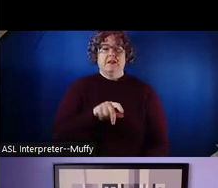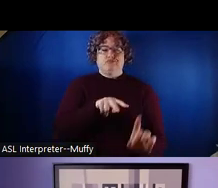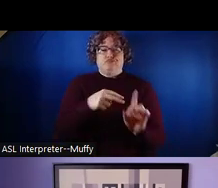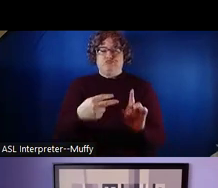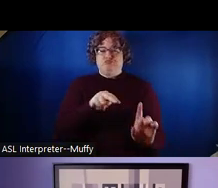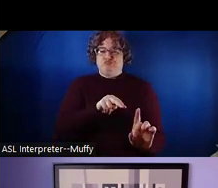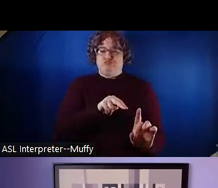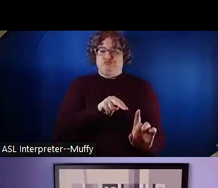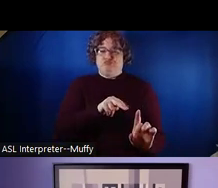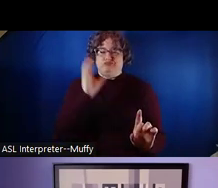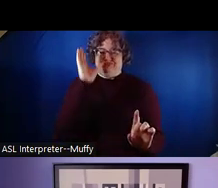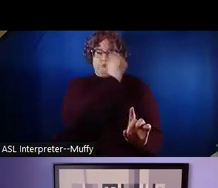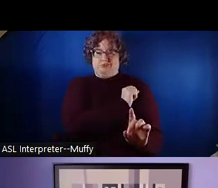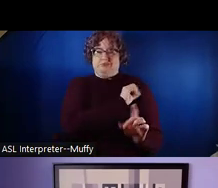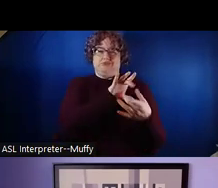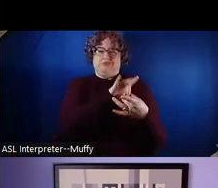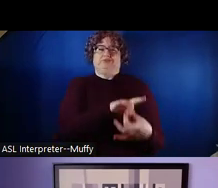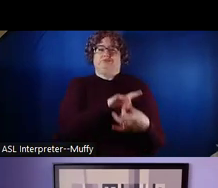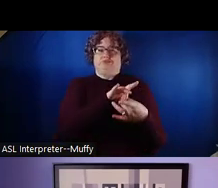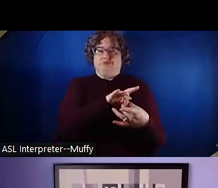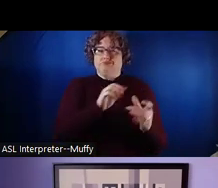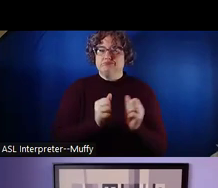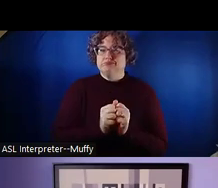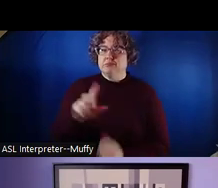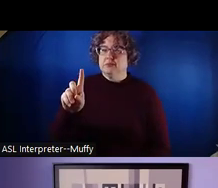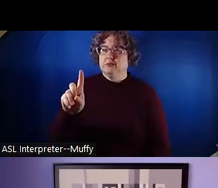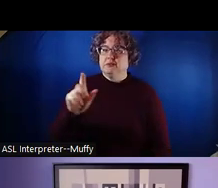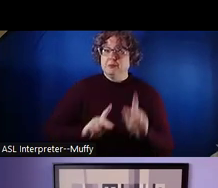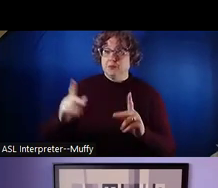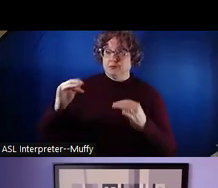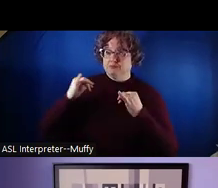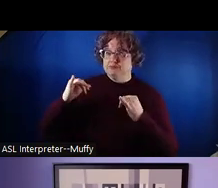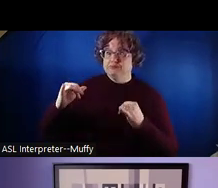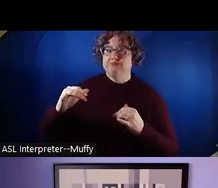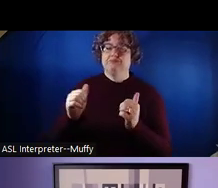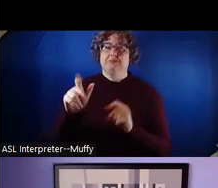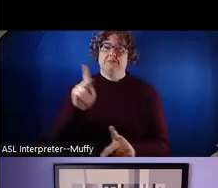and some of the assumptions that we make about people like myself, people with disabilities.